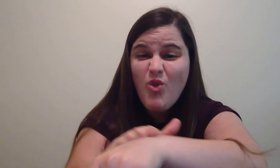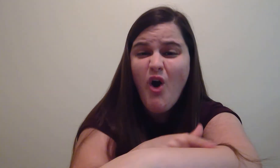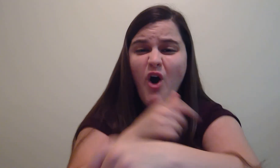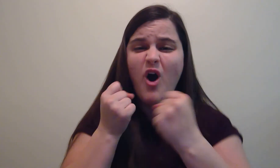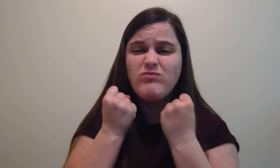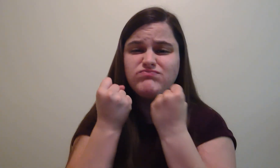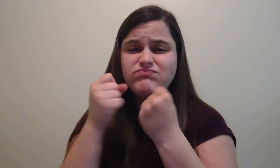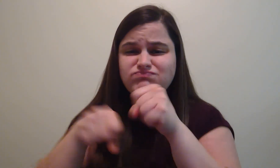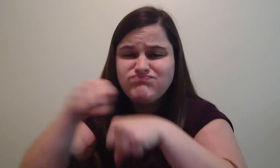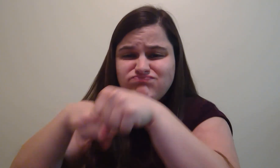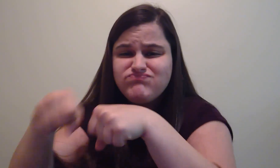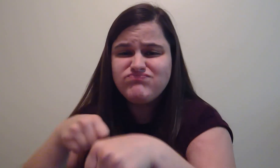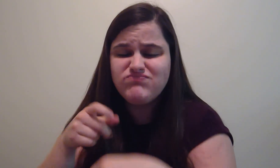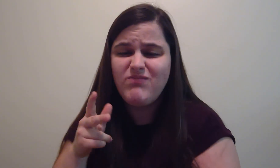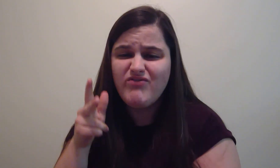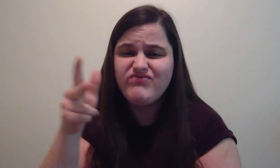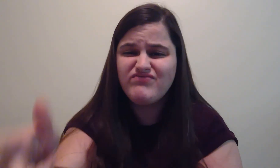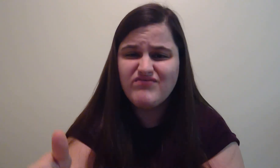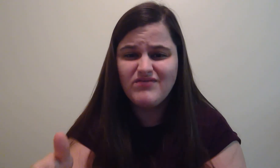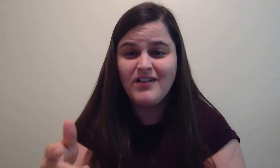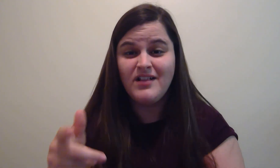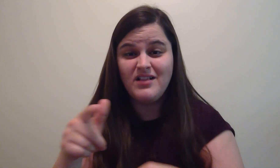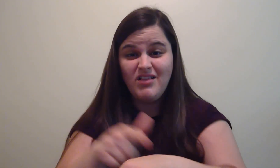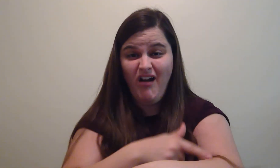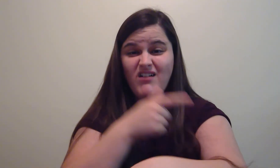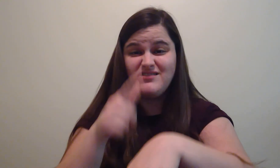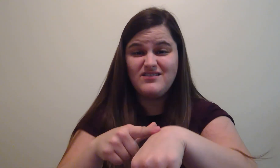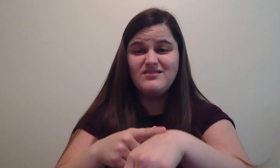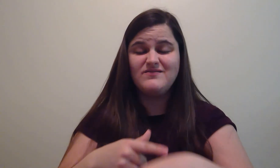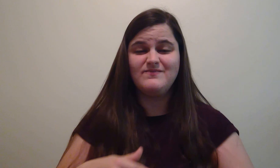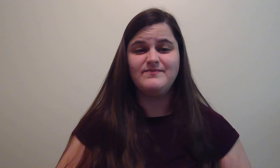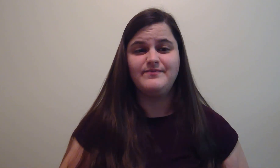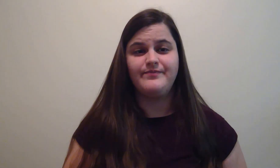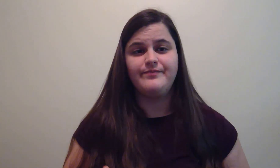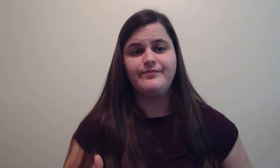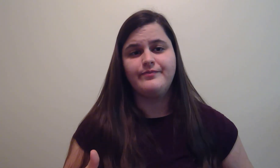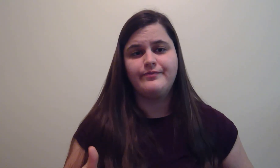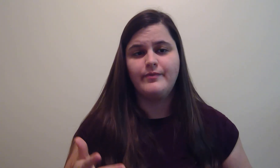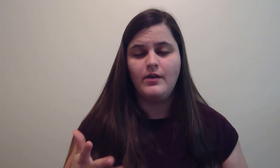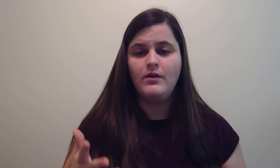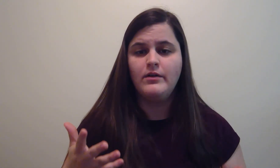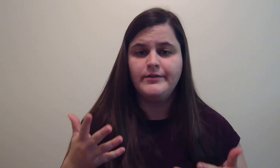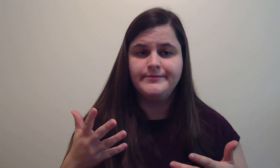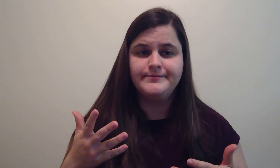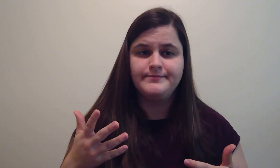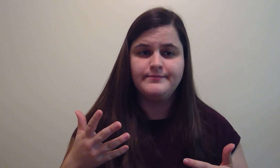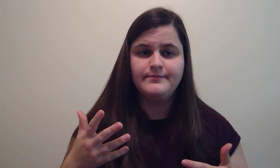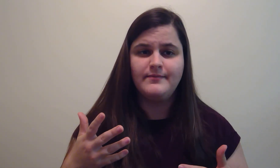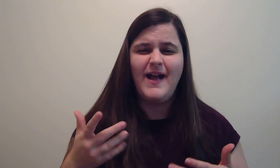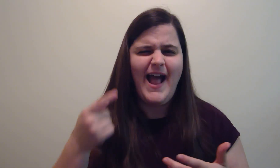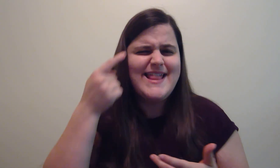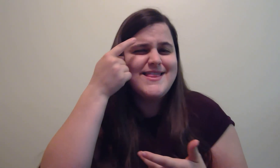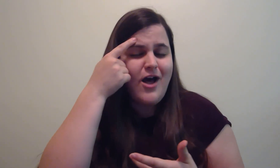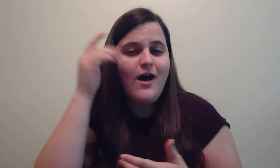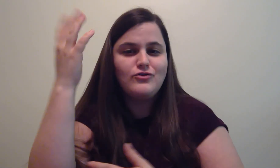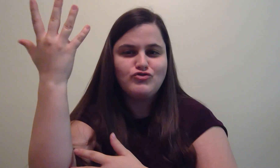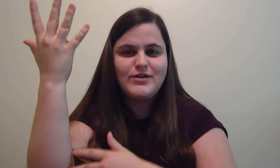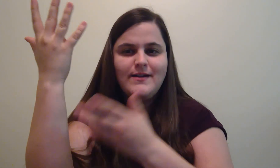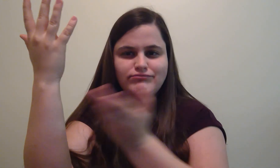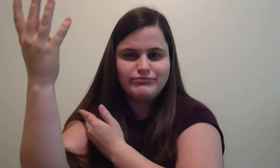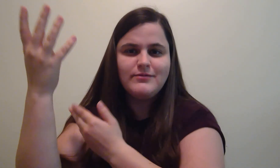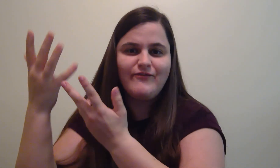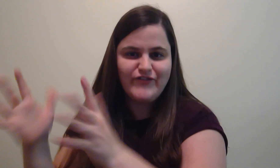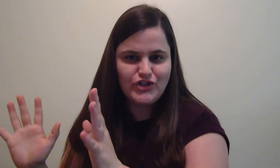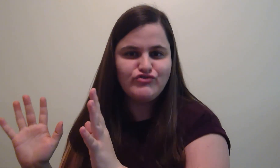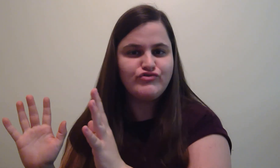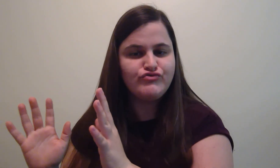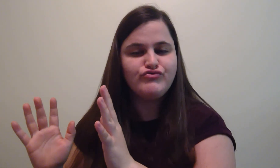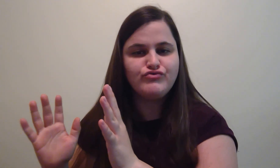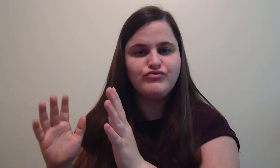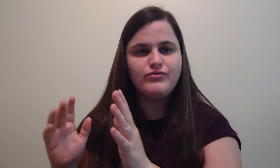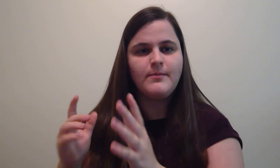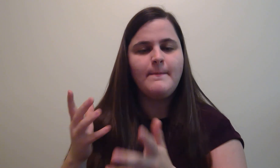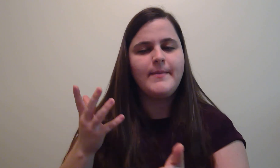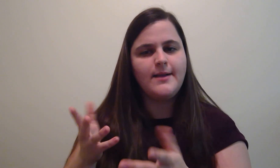I figured she'd be back. It was a long ride how to make field Junior High, and once she got over the tree,